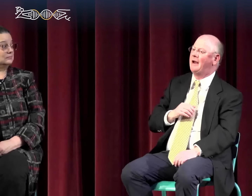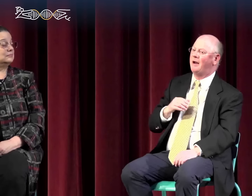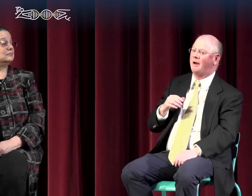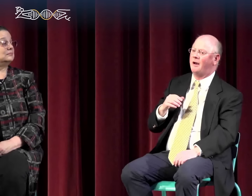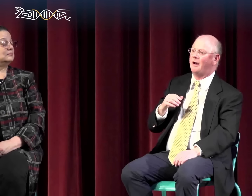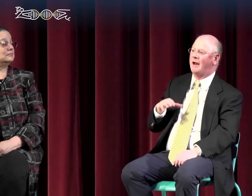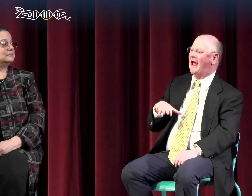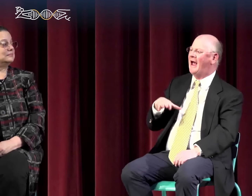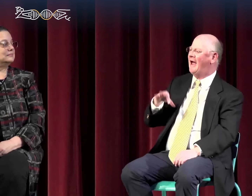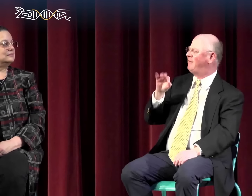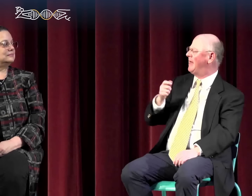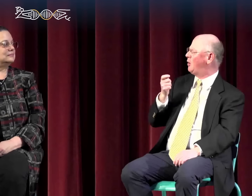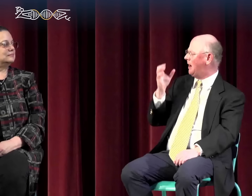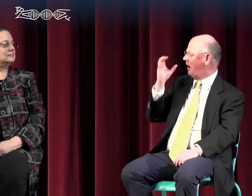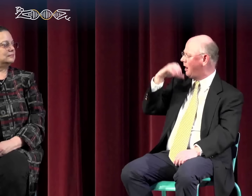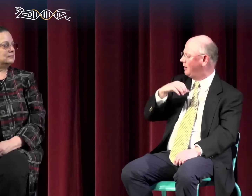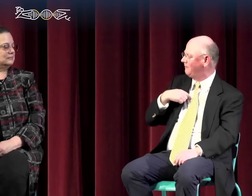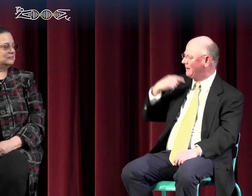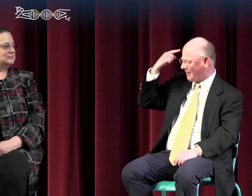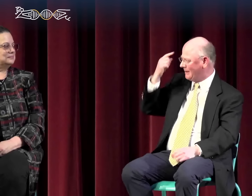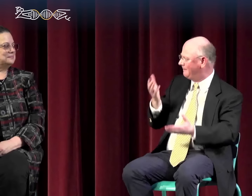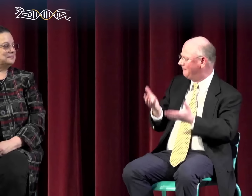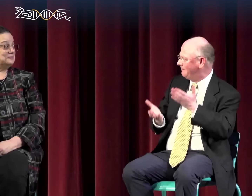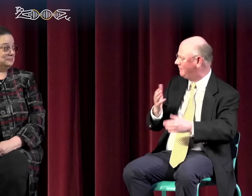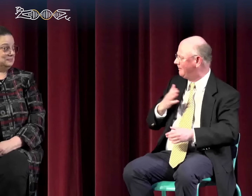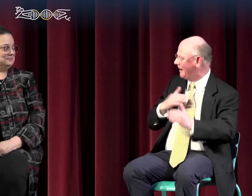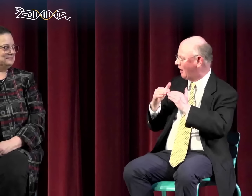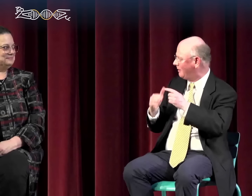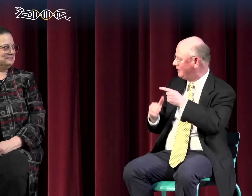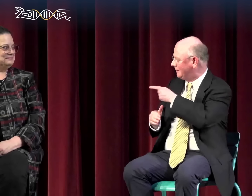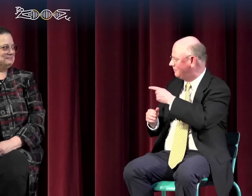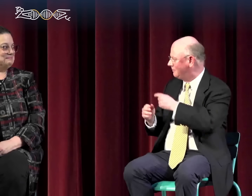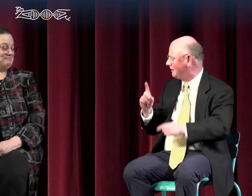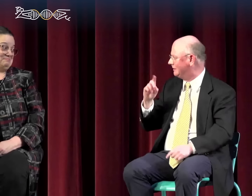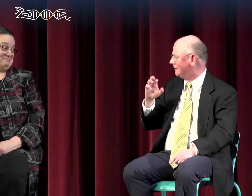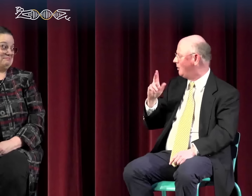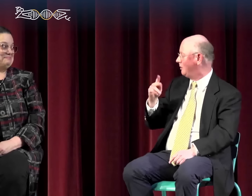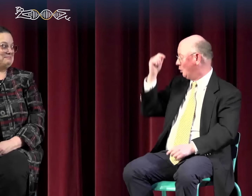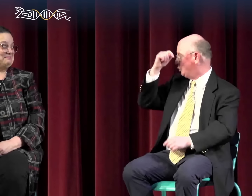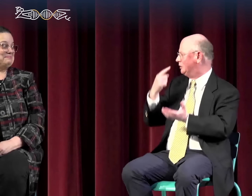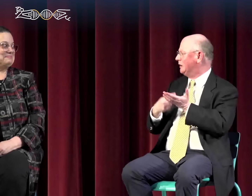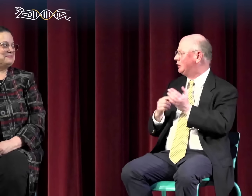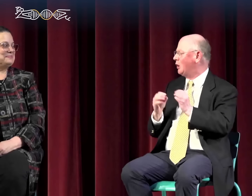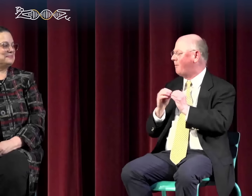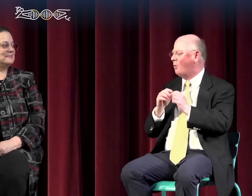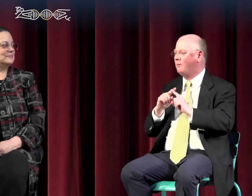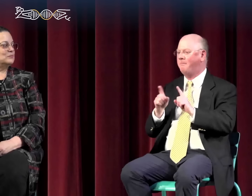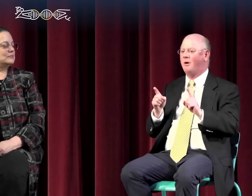And I find it odd perhaps my colleague, Derek, might know more to speak to on